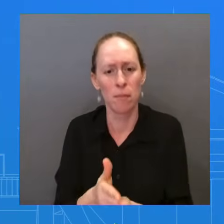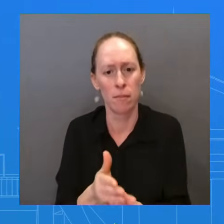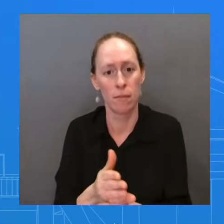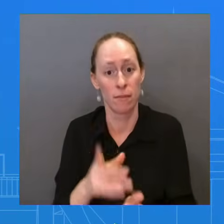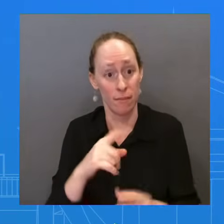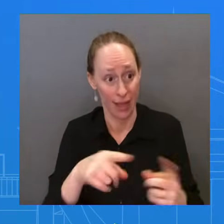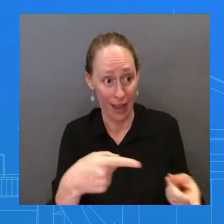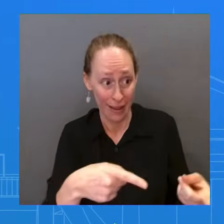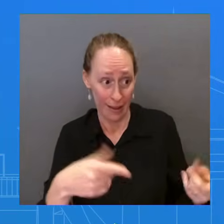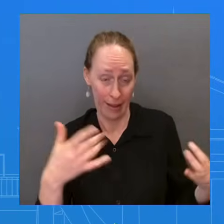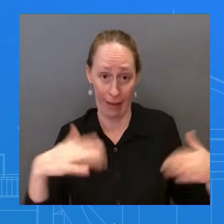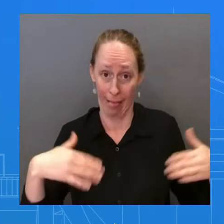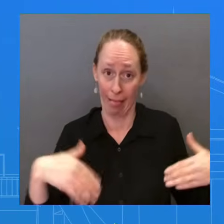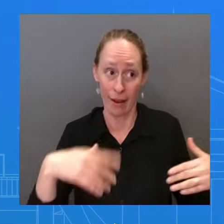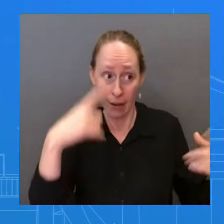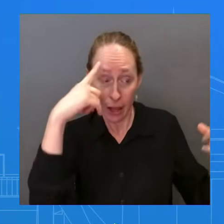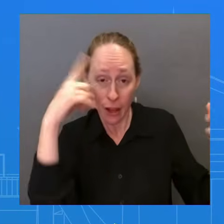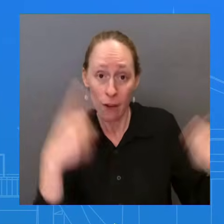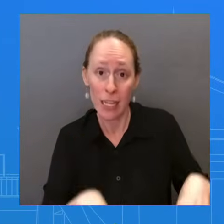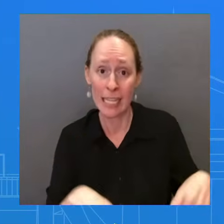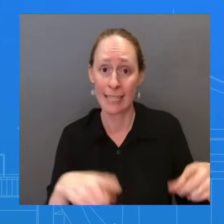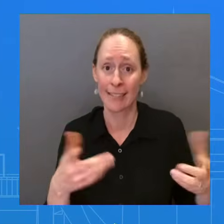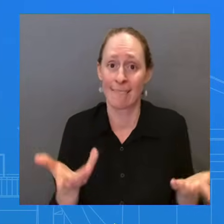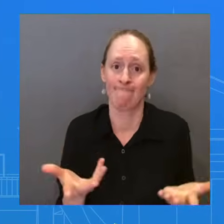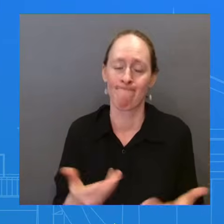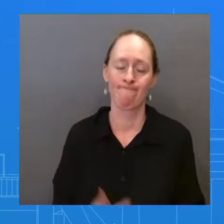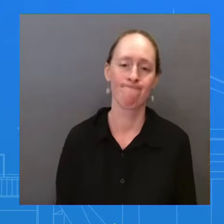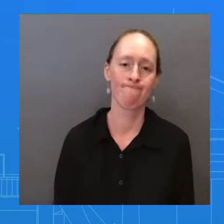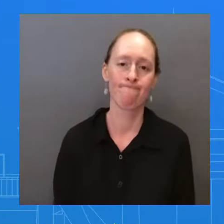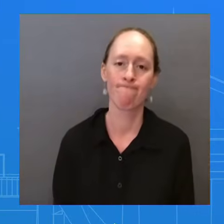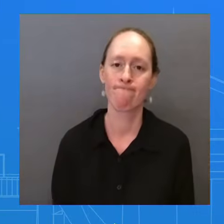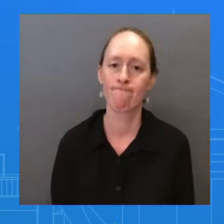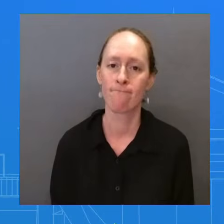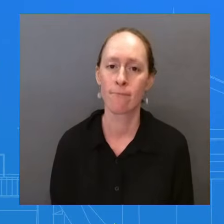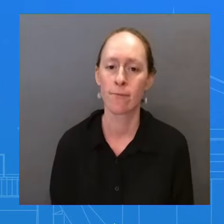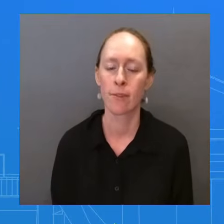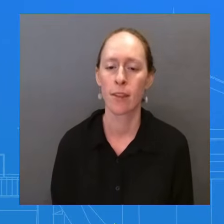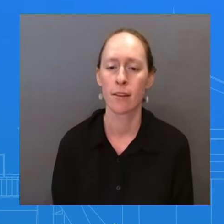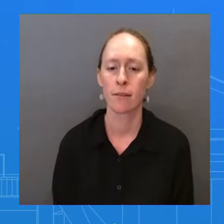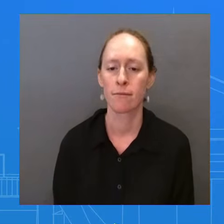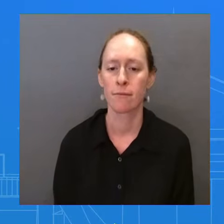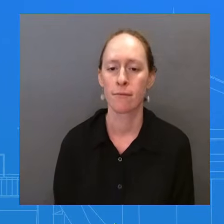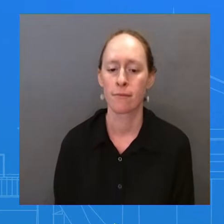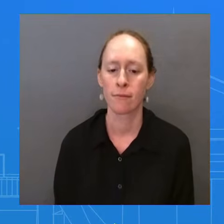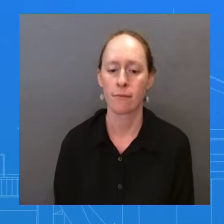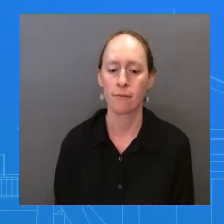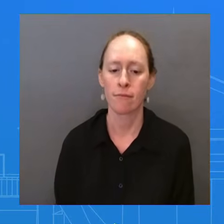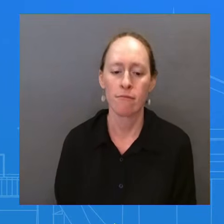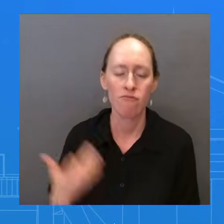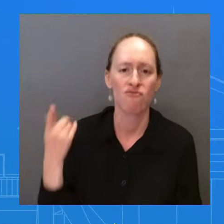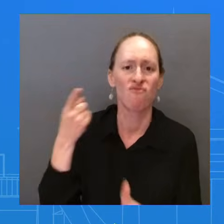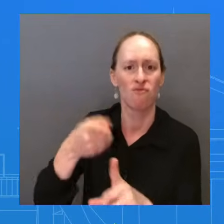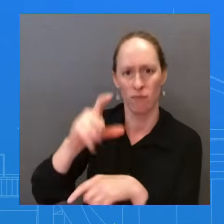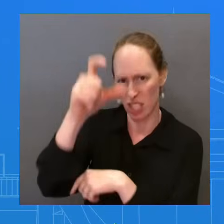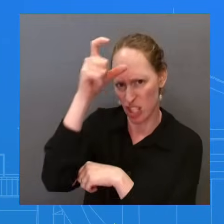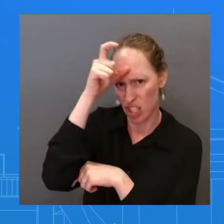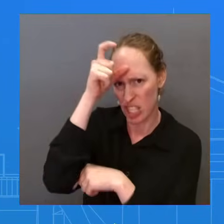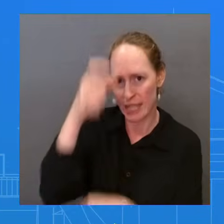on some of the President's remarks regarding Turkey, he said that there would -- there would be another call or another engagement with Erdogan within --